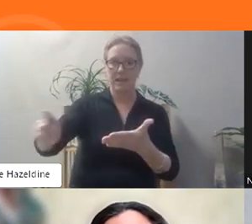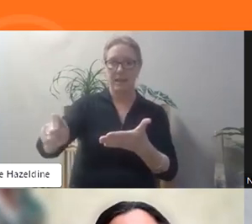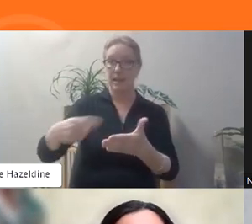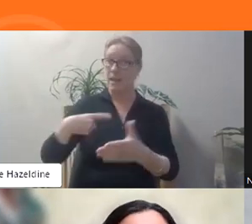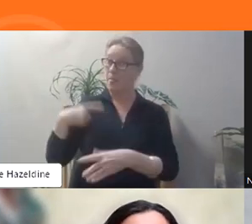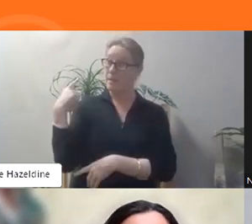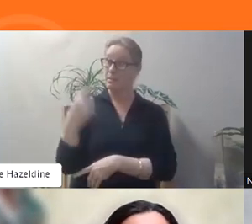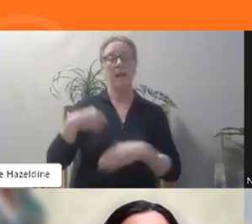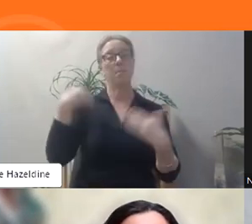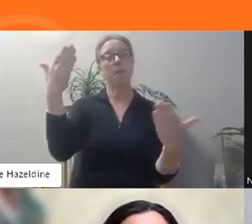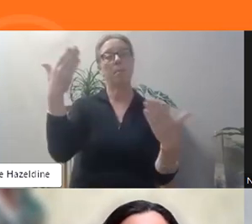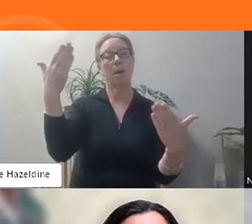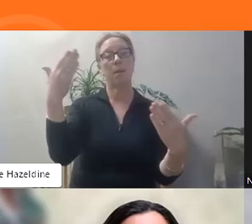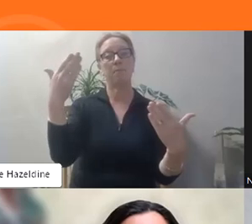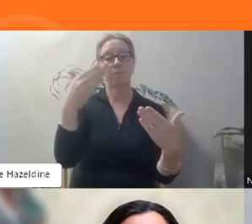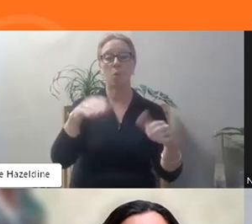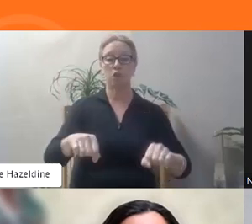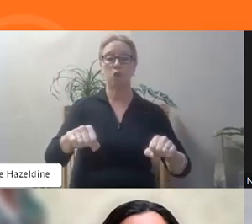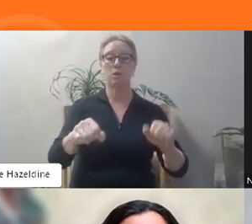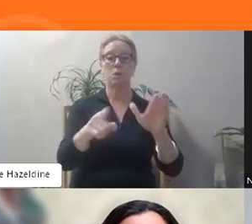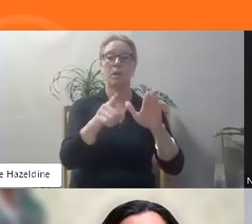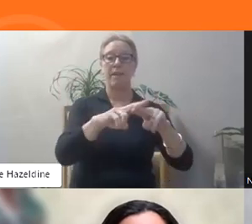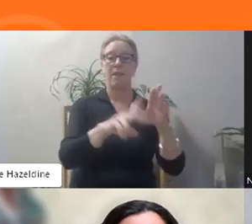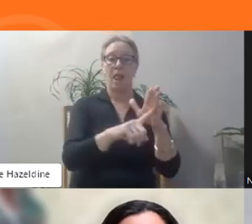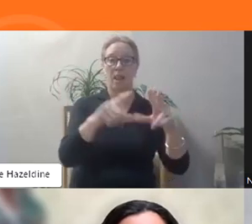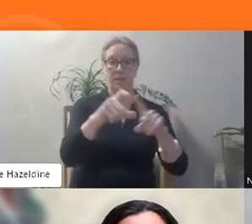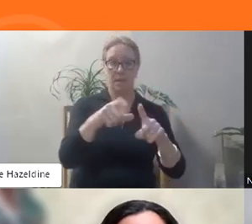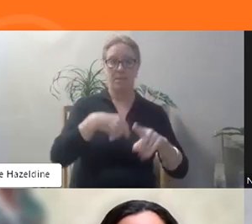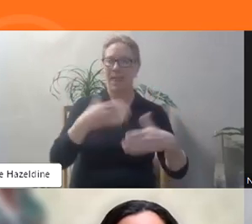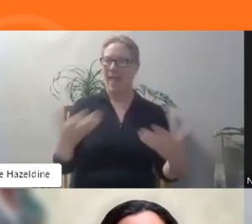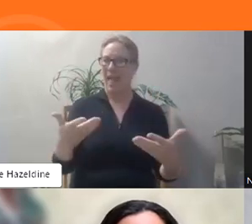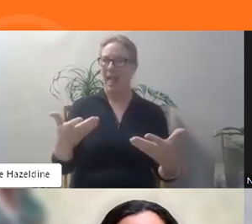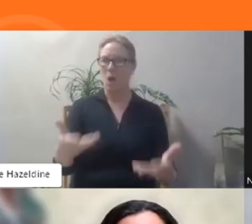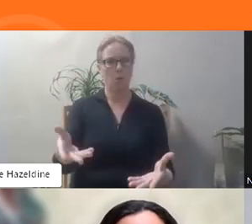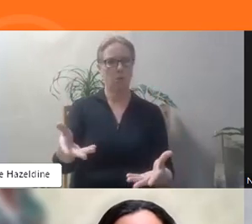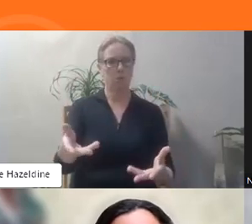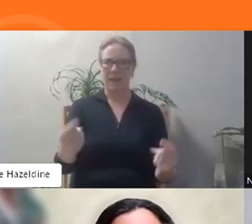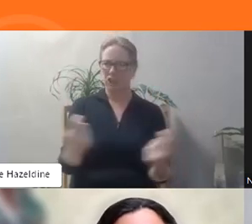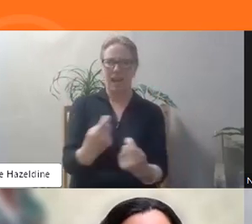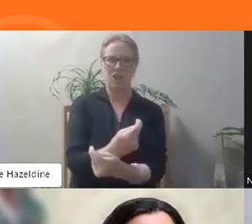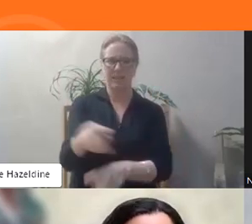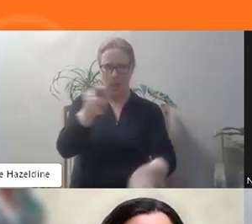with SLD; make changes in how learning is assessed; make accommodations